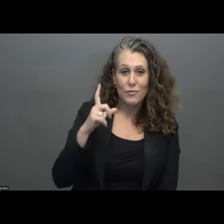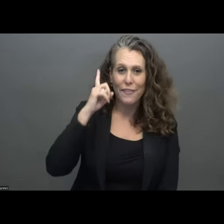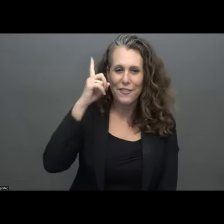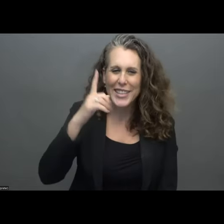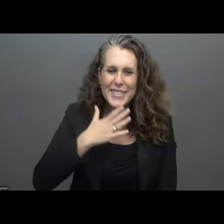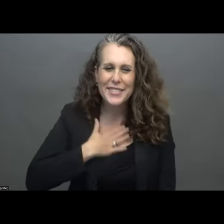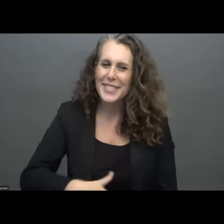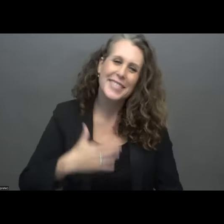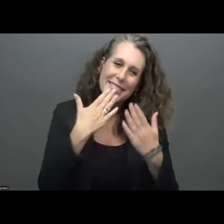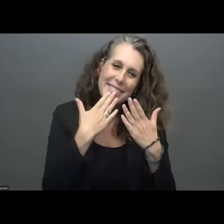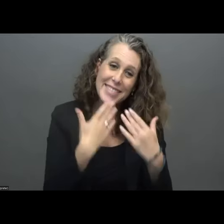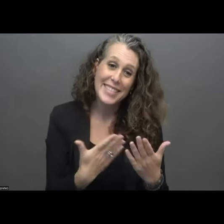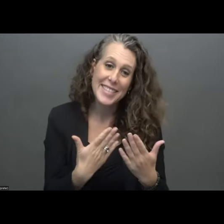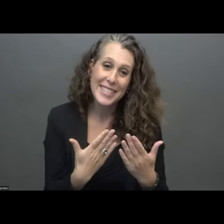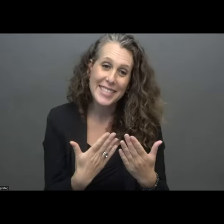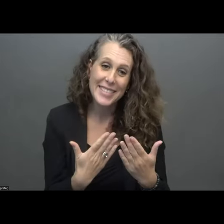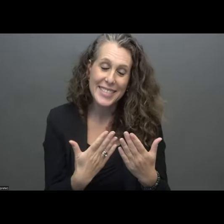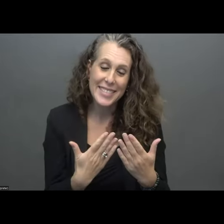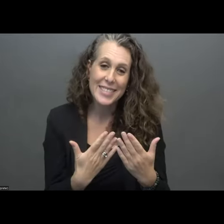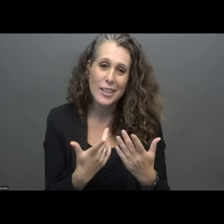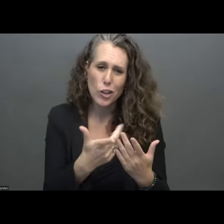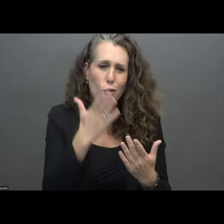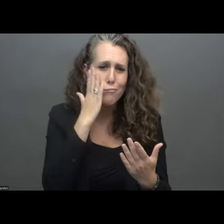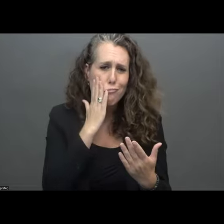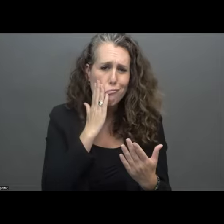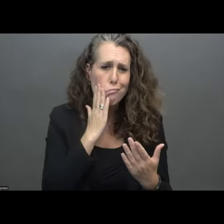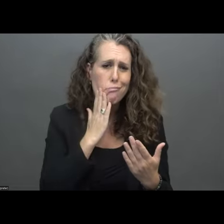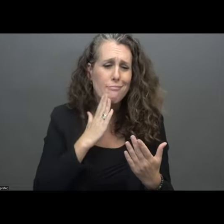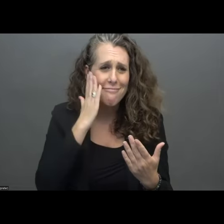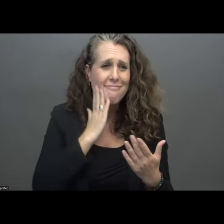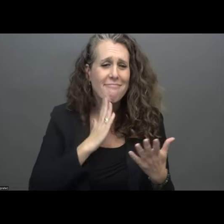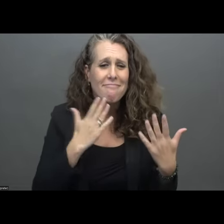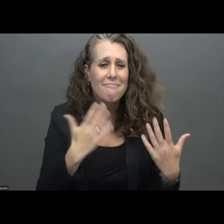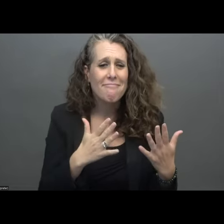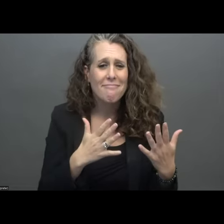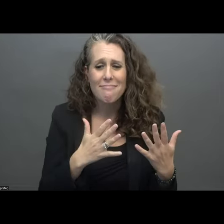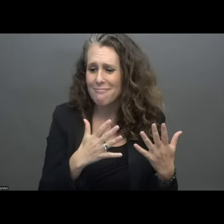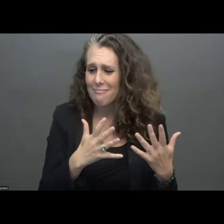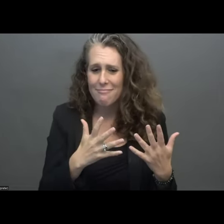master template exists either reflection. 16:06:31 Class metaphysical shop or gal remember the day will be constantly collaborating your social